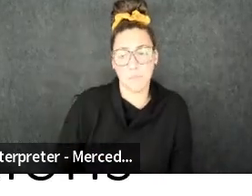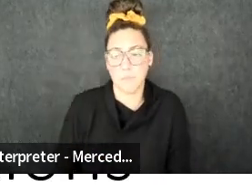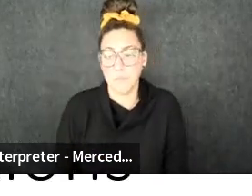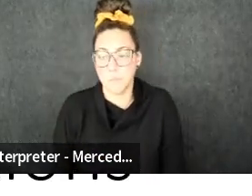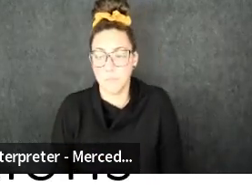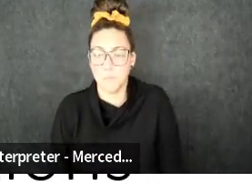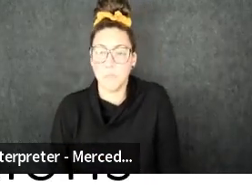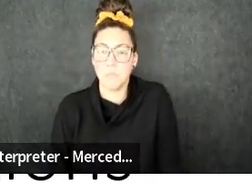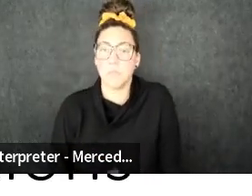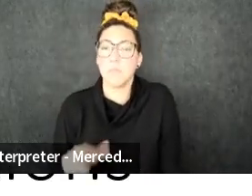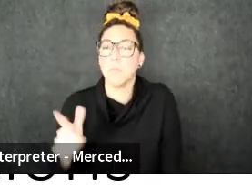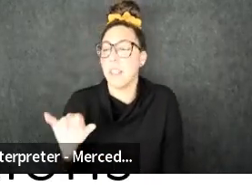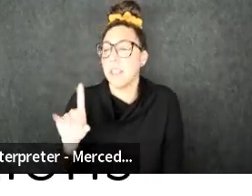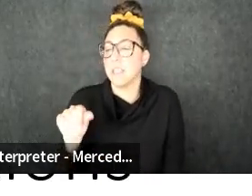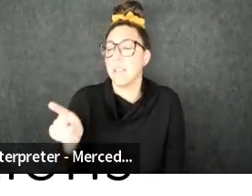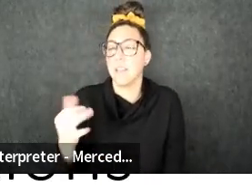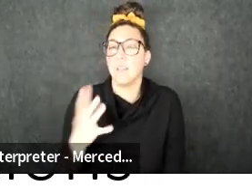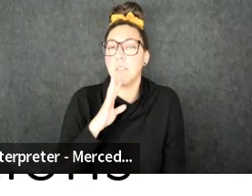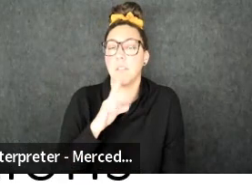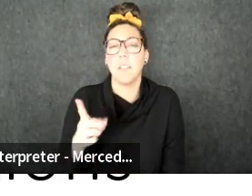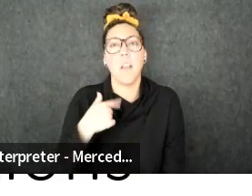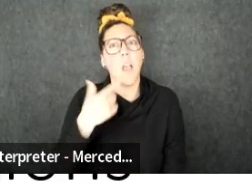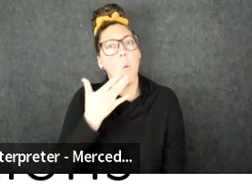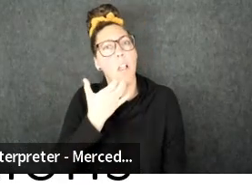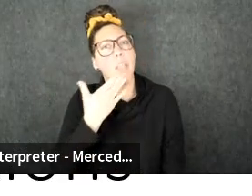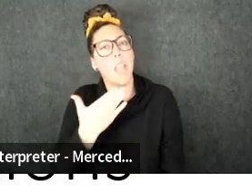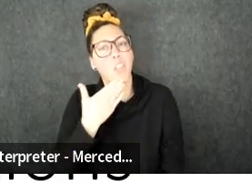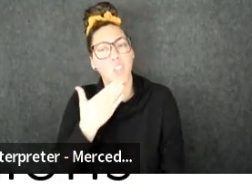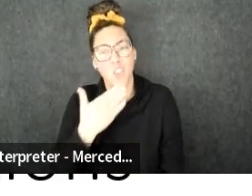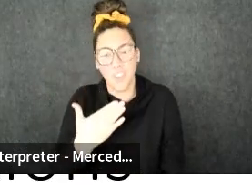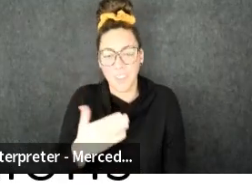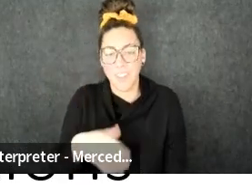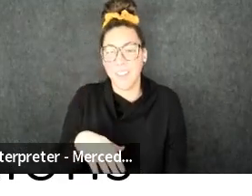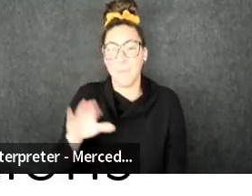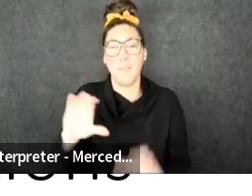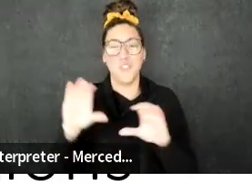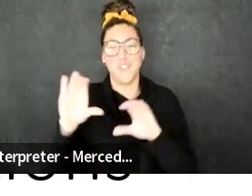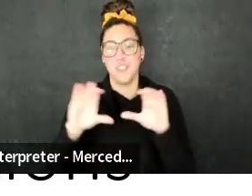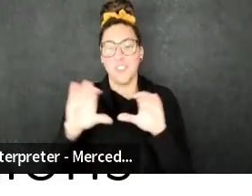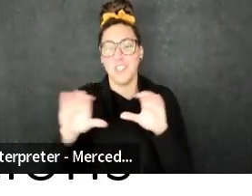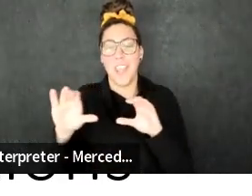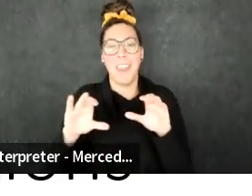I'm Natasha. Thank you. And to chat now disabled so yes, this week. Okay.